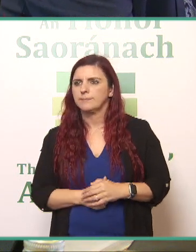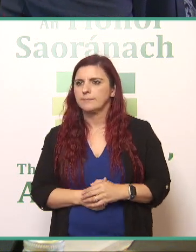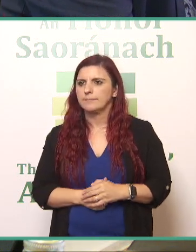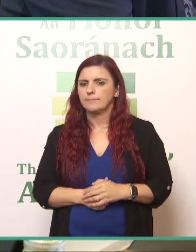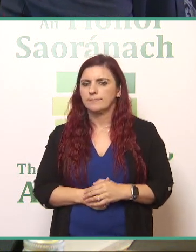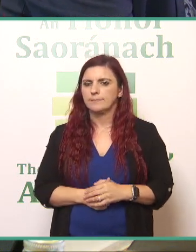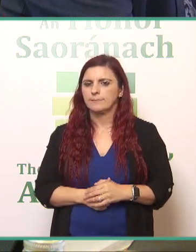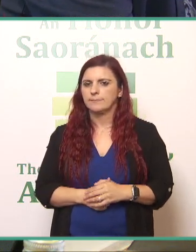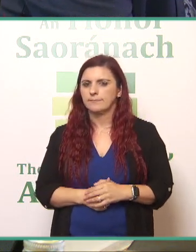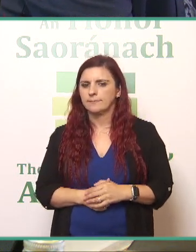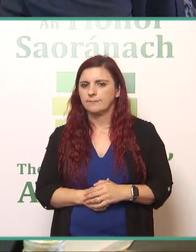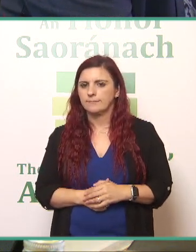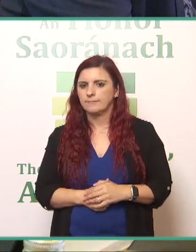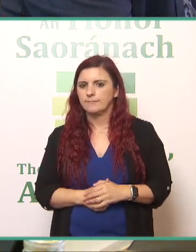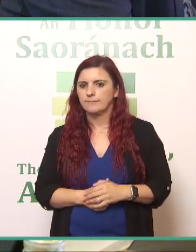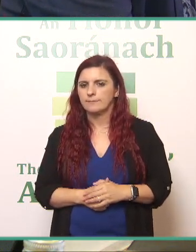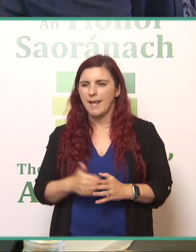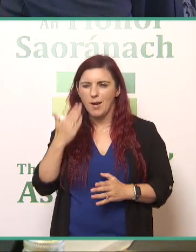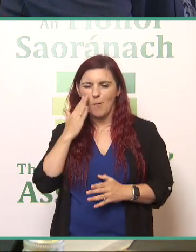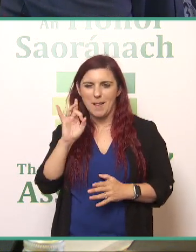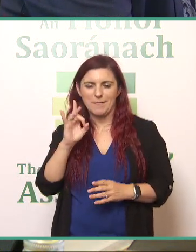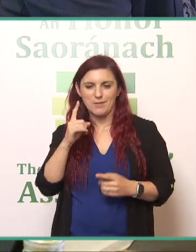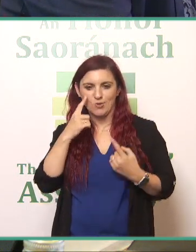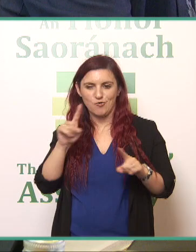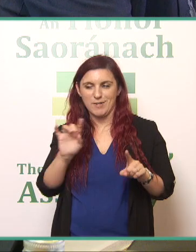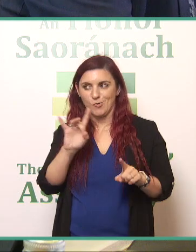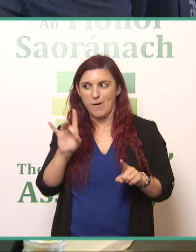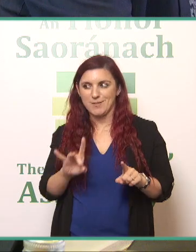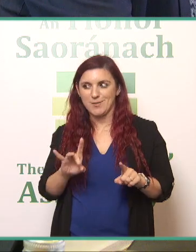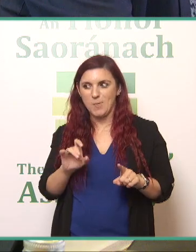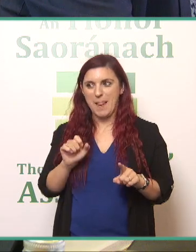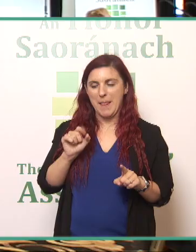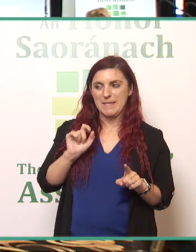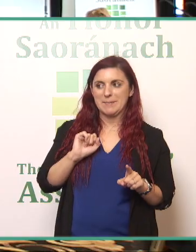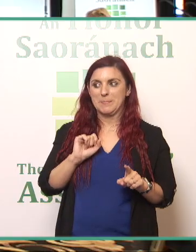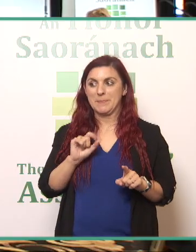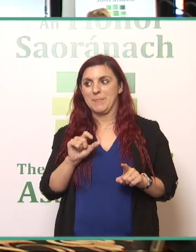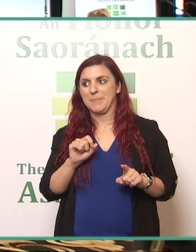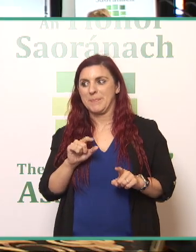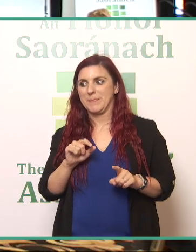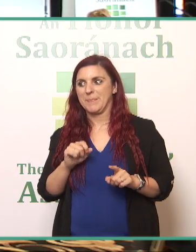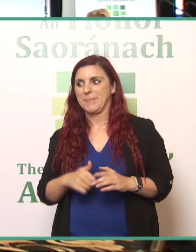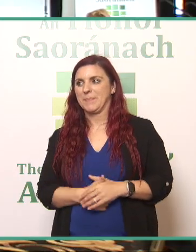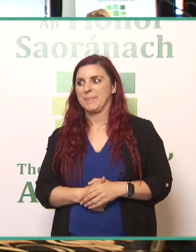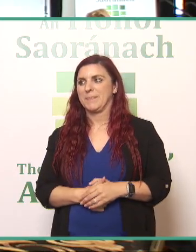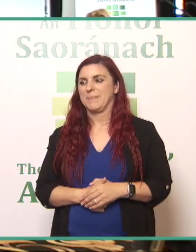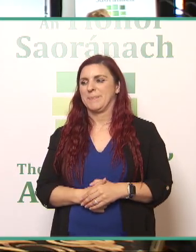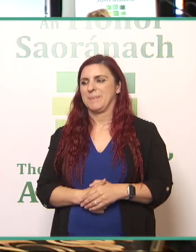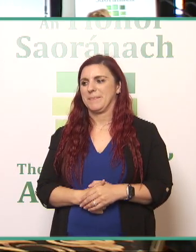field. So it'll buys things up maybe a little bit and get the gifted microphone to David there.